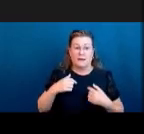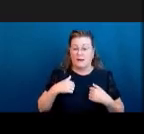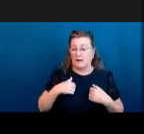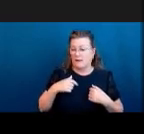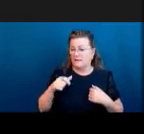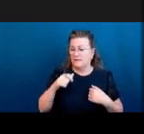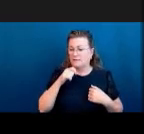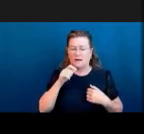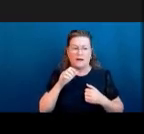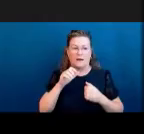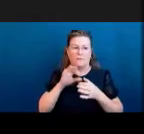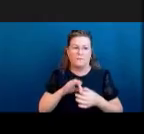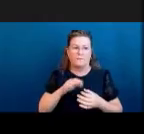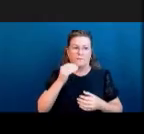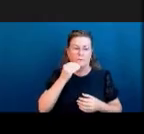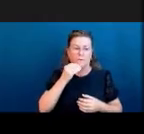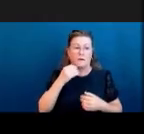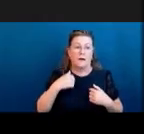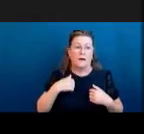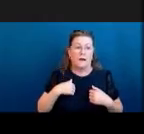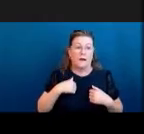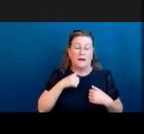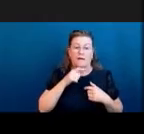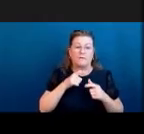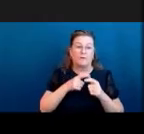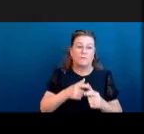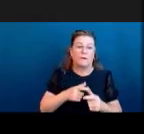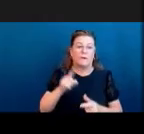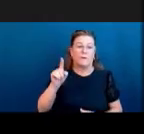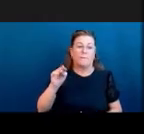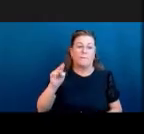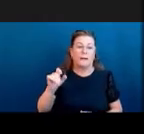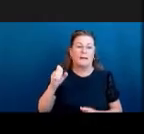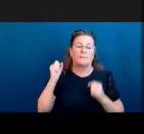do with food, but I haven't run a mile in months, and my dad